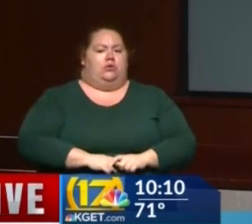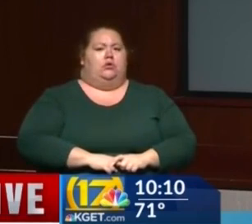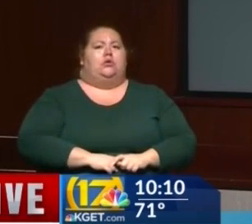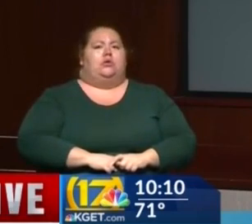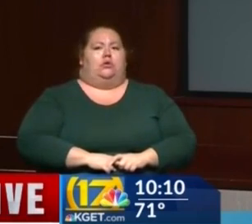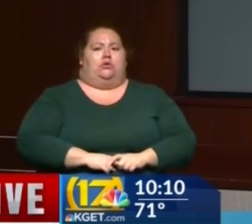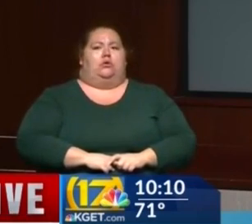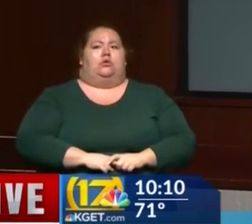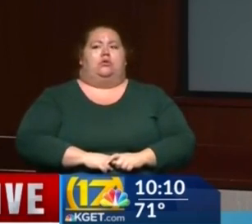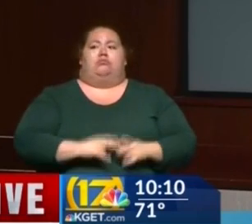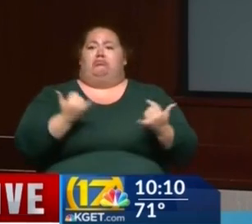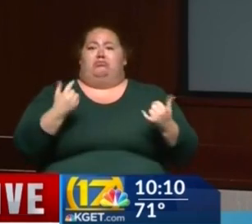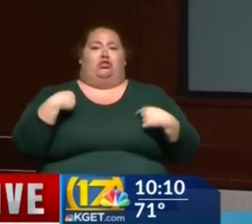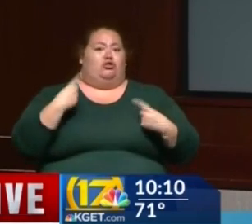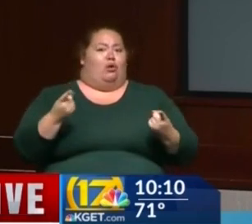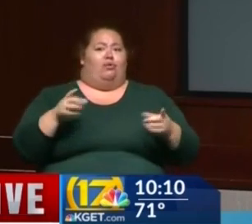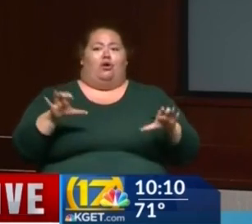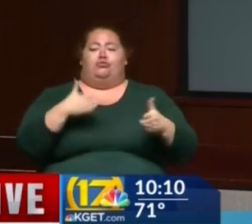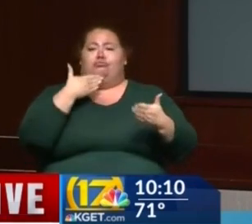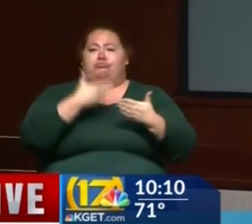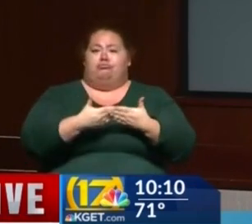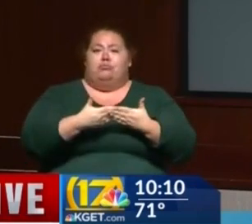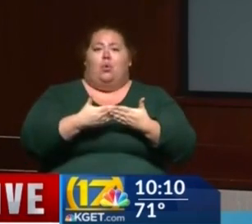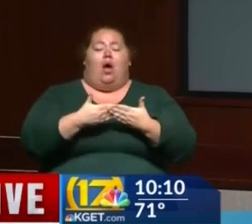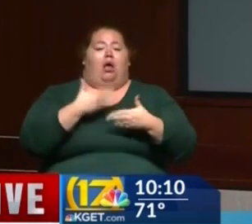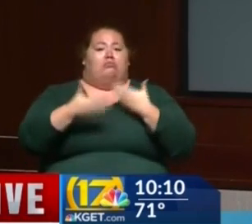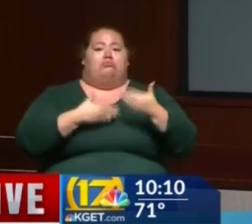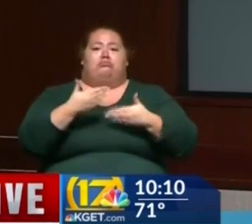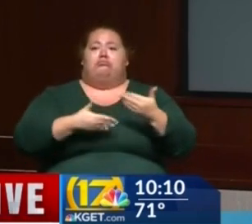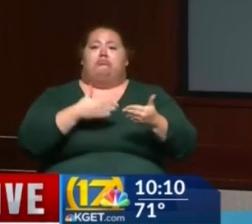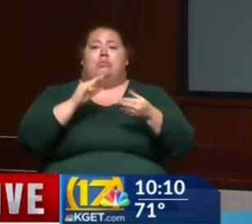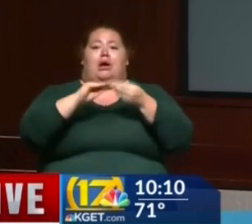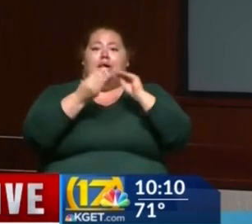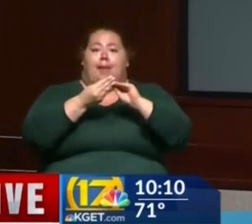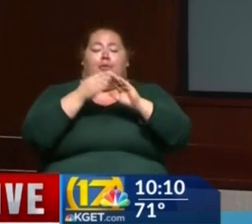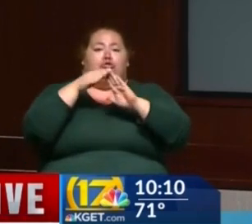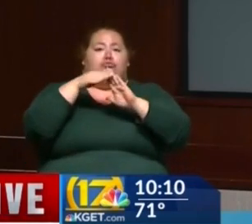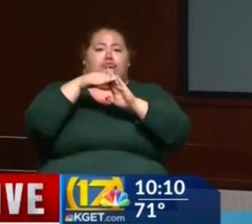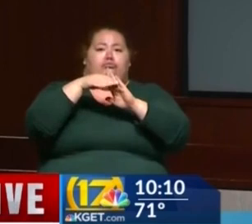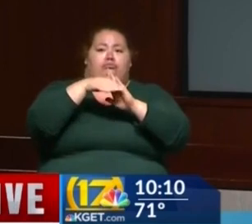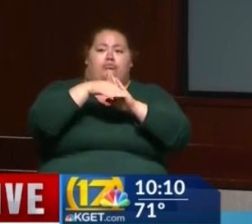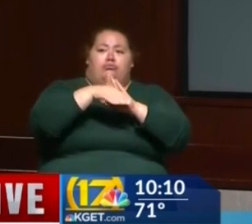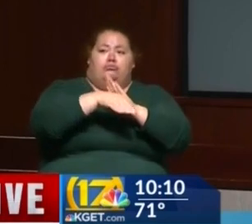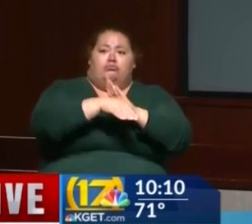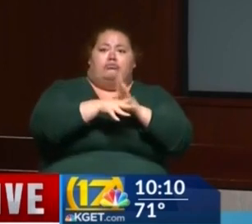THISCARRIGAN COVER THE STATE METRICS SO I WON'T GO INTO DETAIL ON ANY OF THAT WE ARE